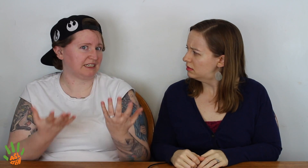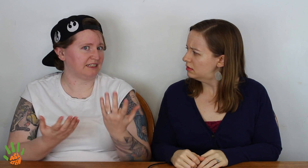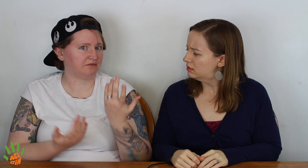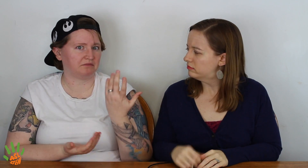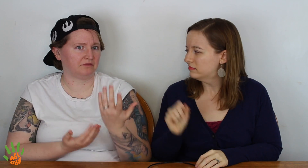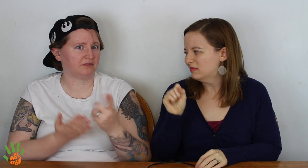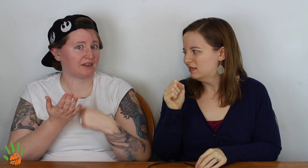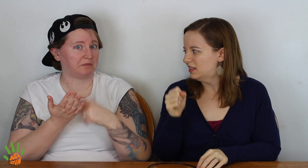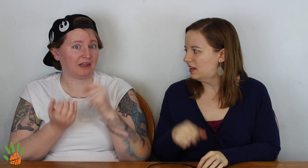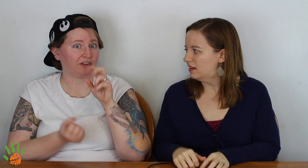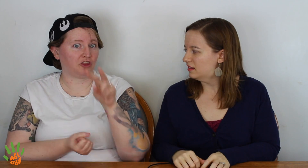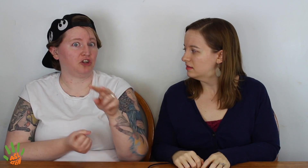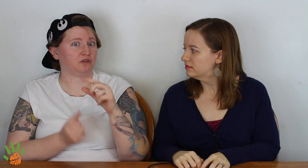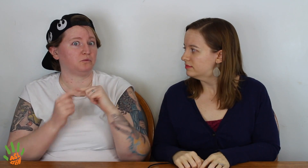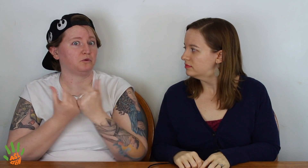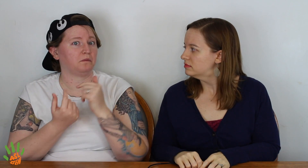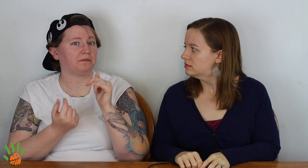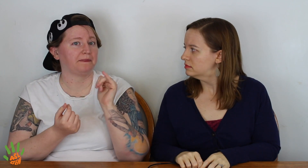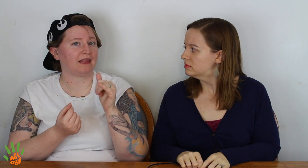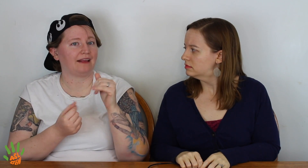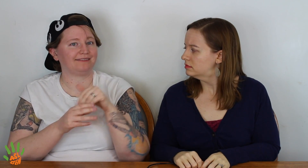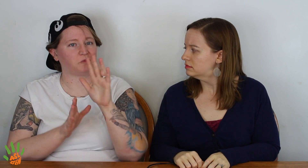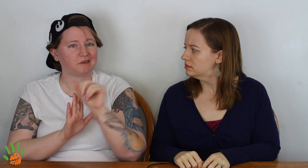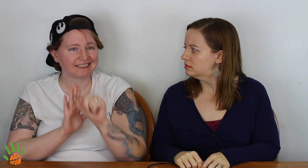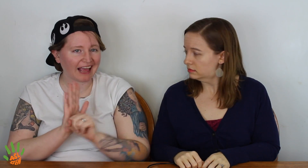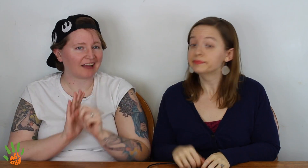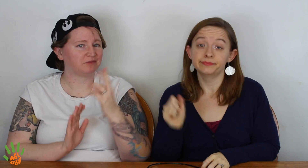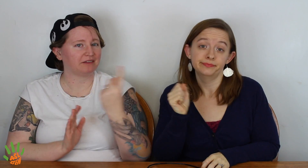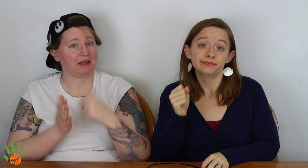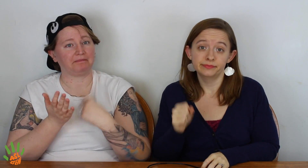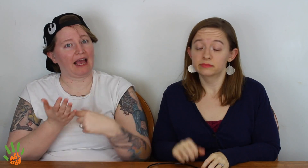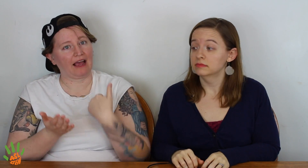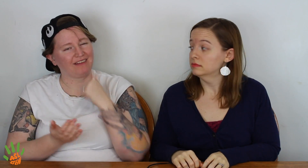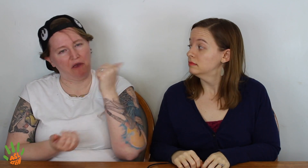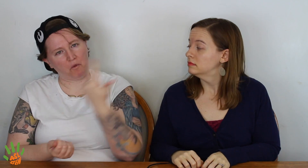Really there's a lot of different groups. You can look on the groups pages in your state.